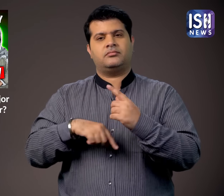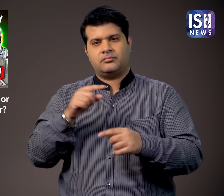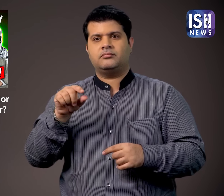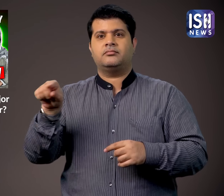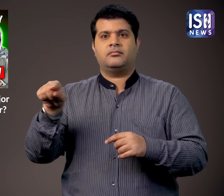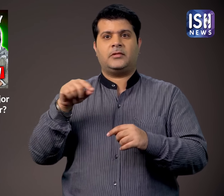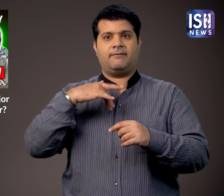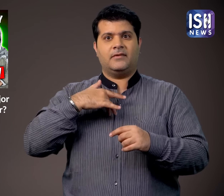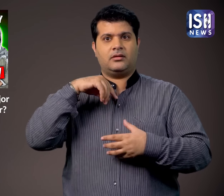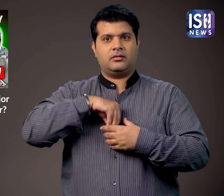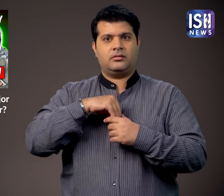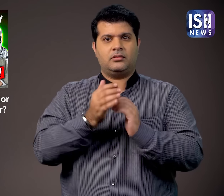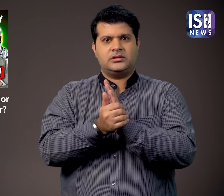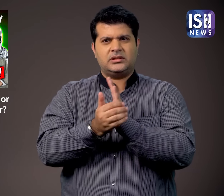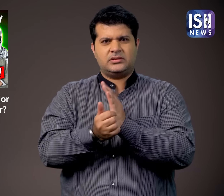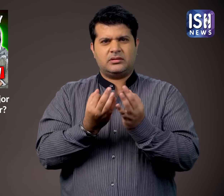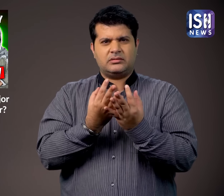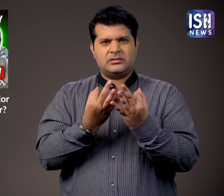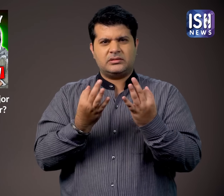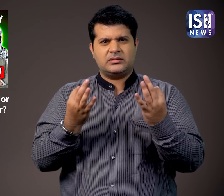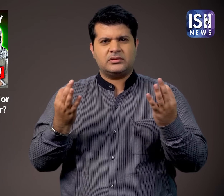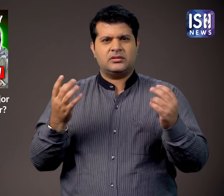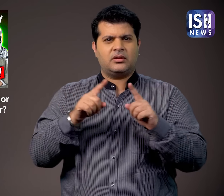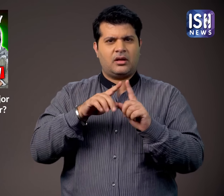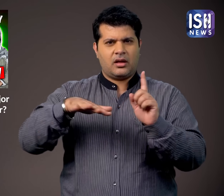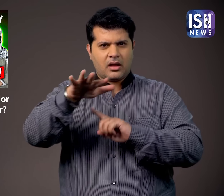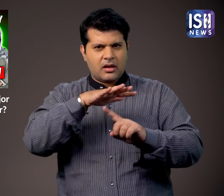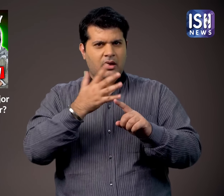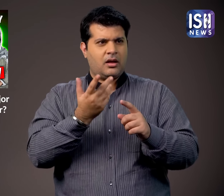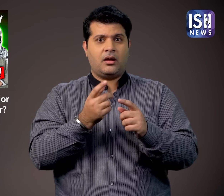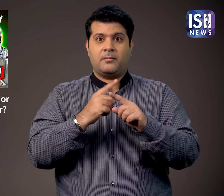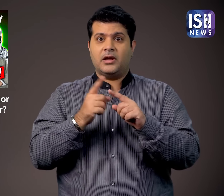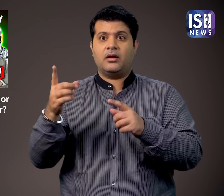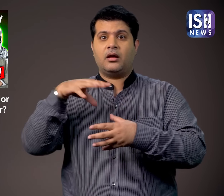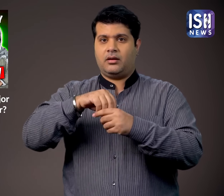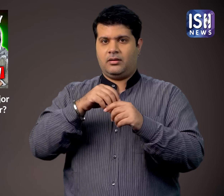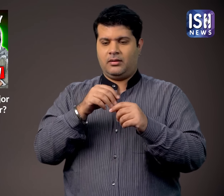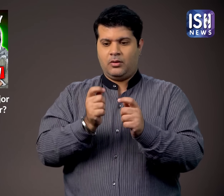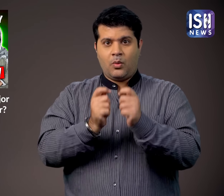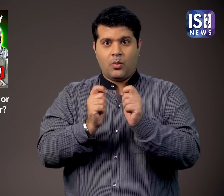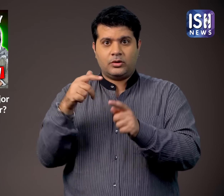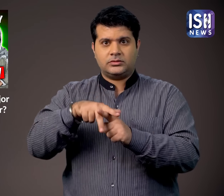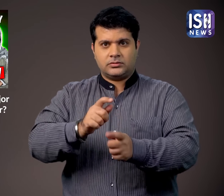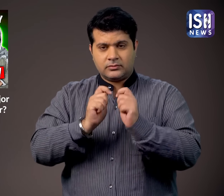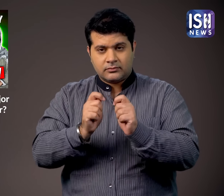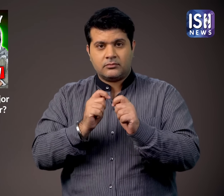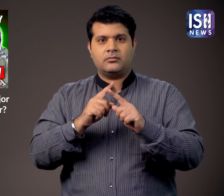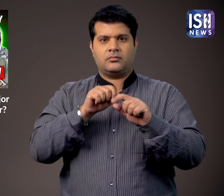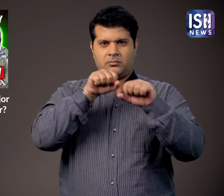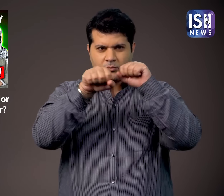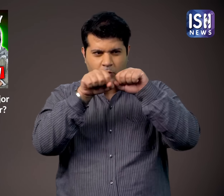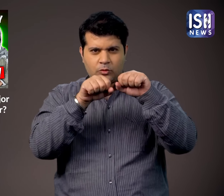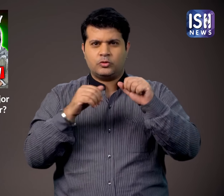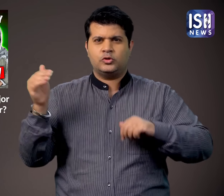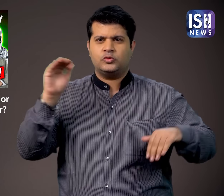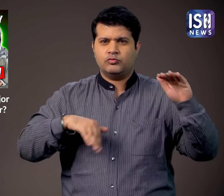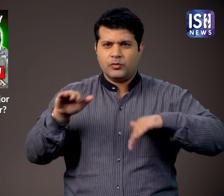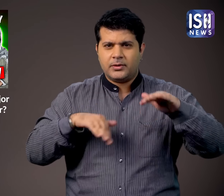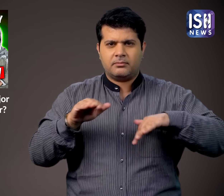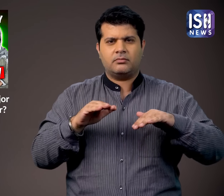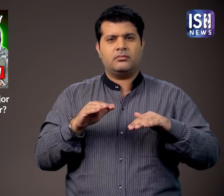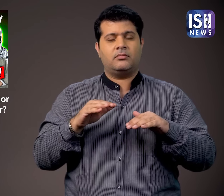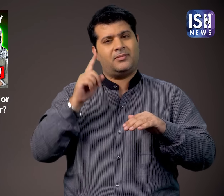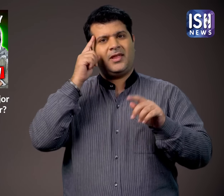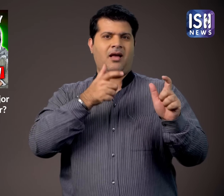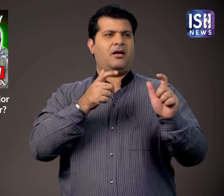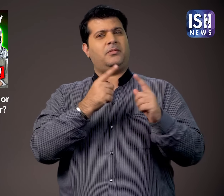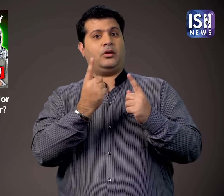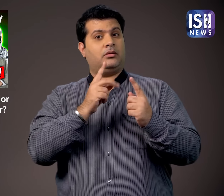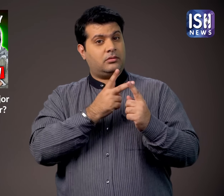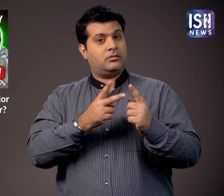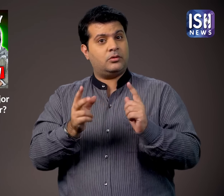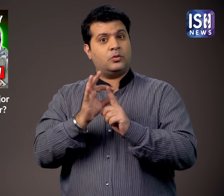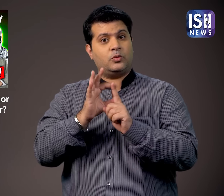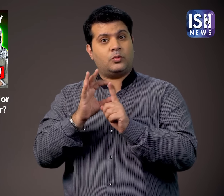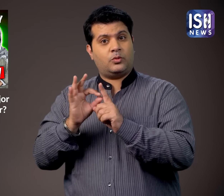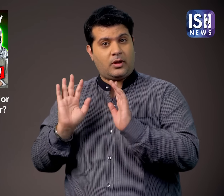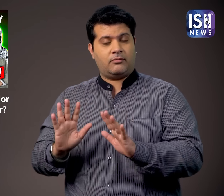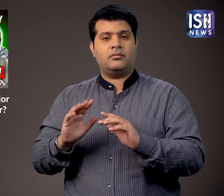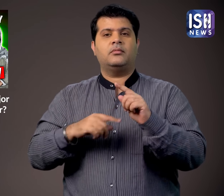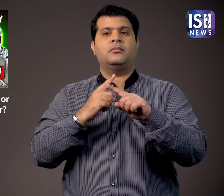He excelled in multiple areas — horse riding, boxing, and swimming.